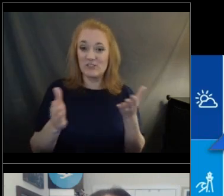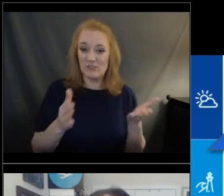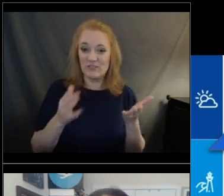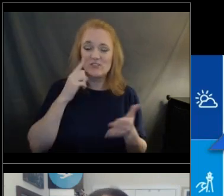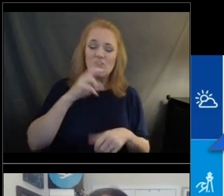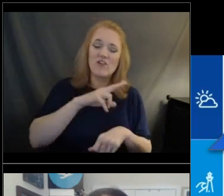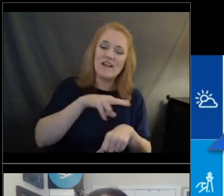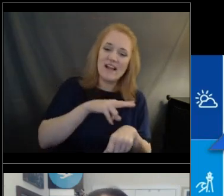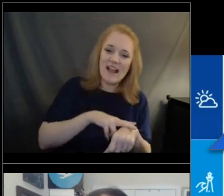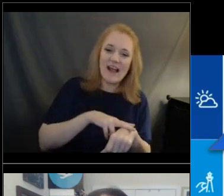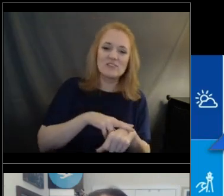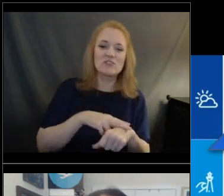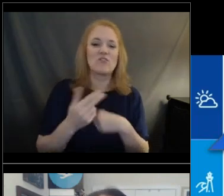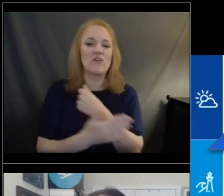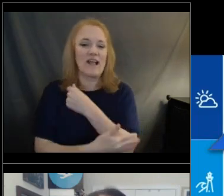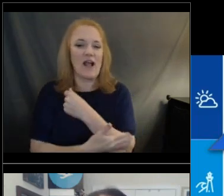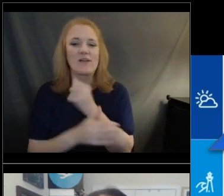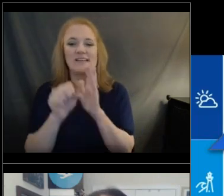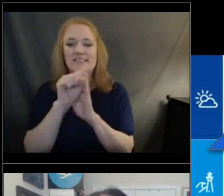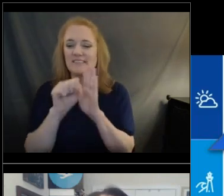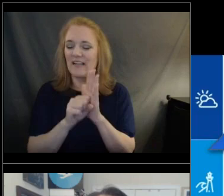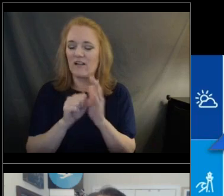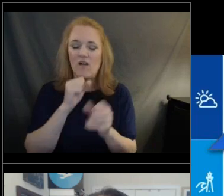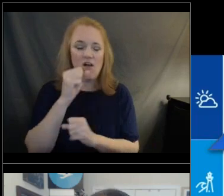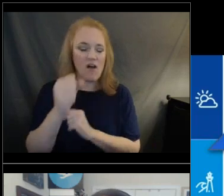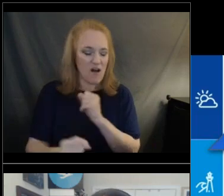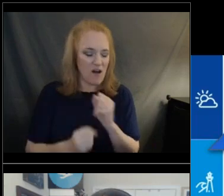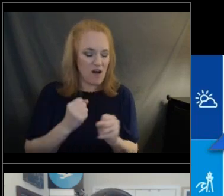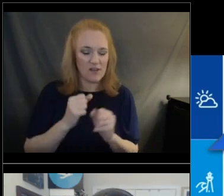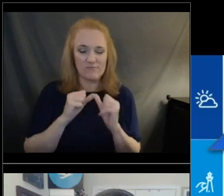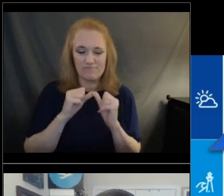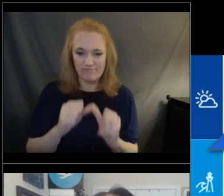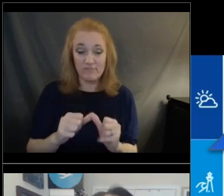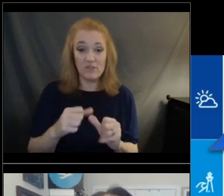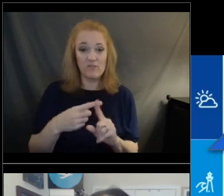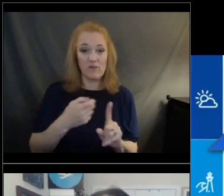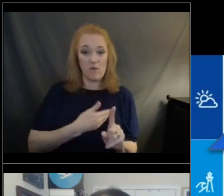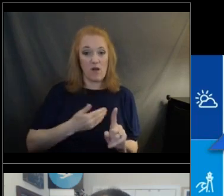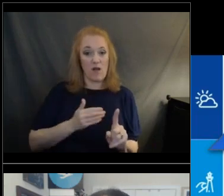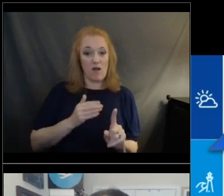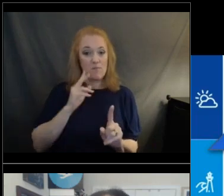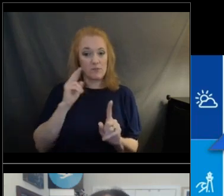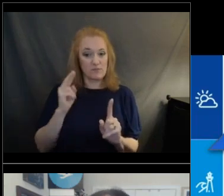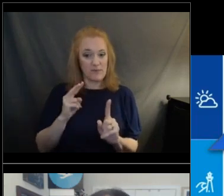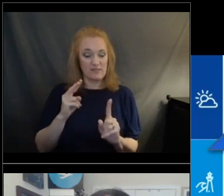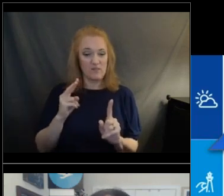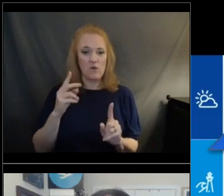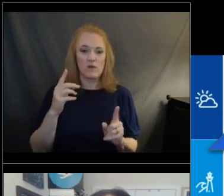tribal and territorial levels year round. From our perspective, decision support really starts